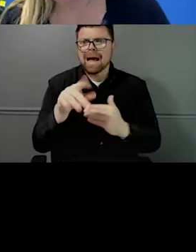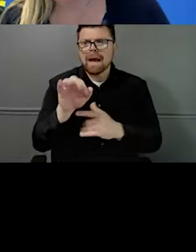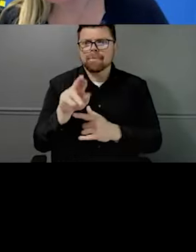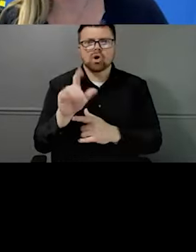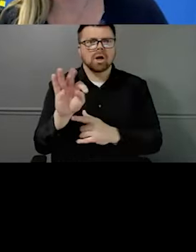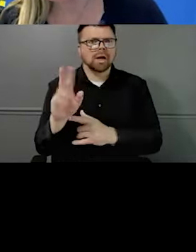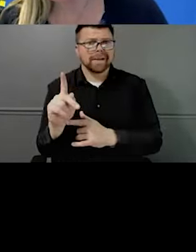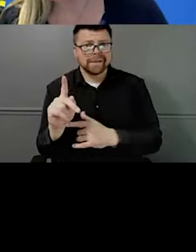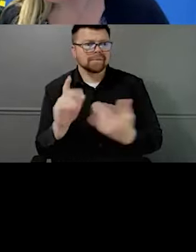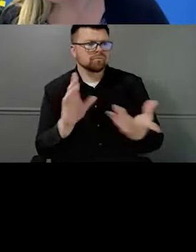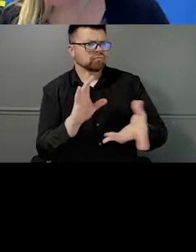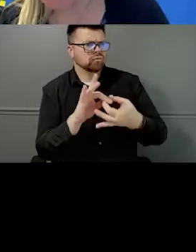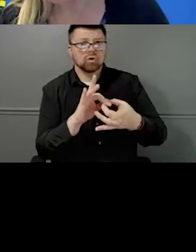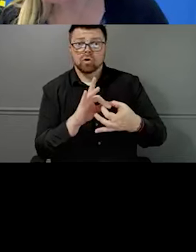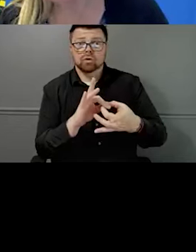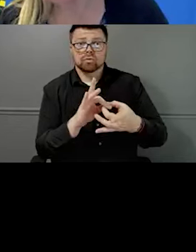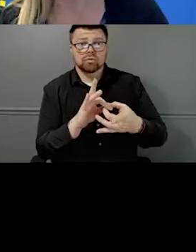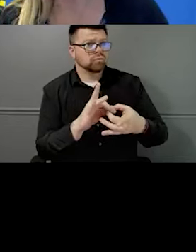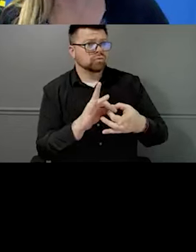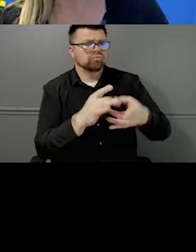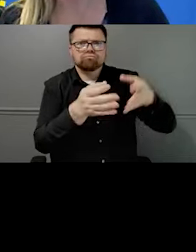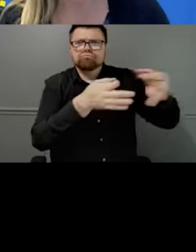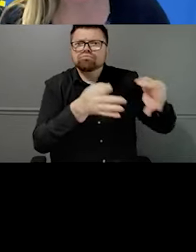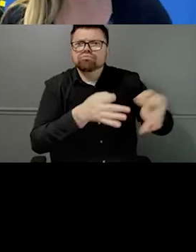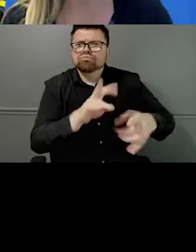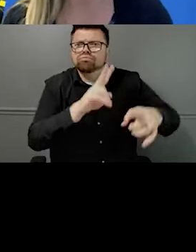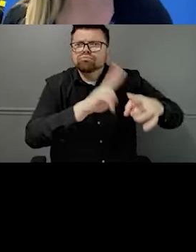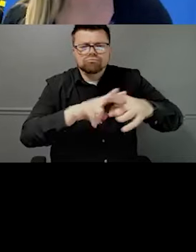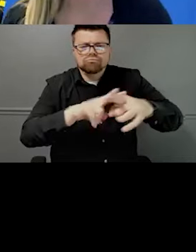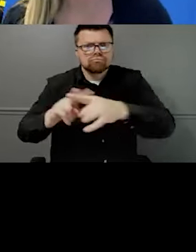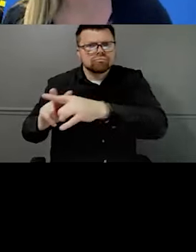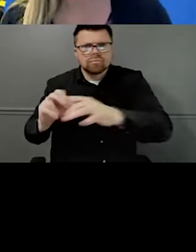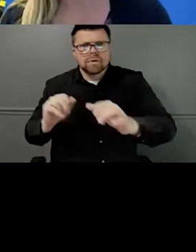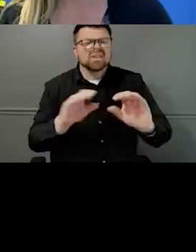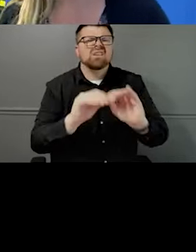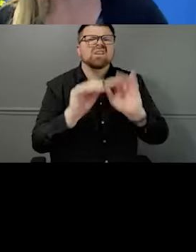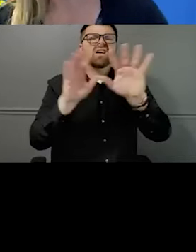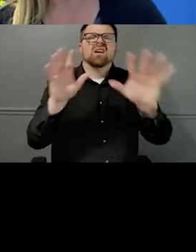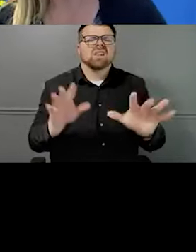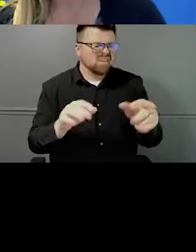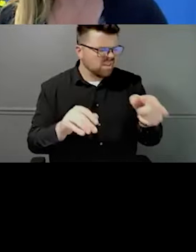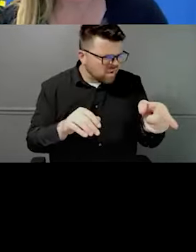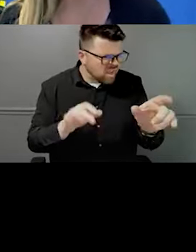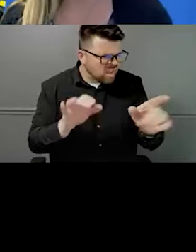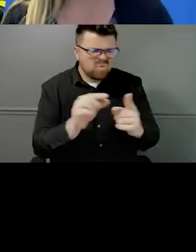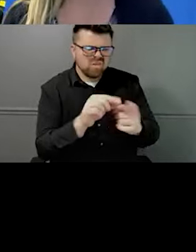to provide what we believe is clarity in that regard. There was a lot of feedback